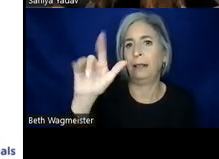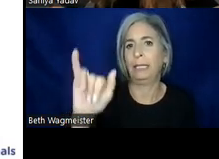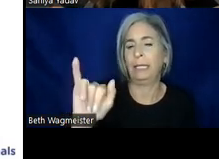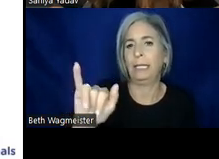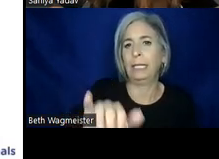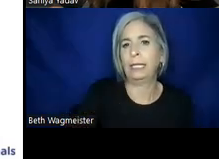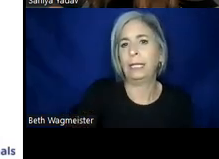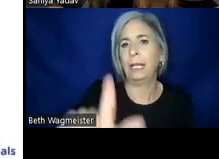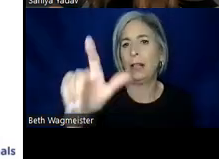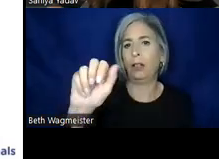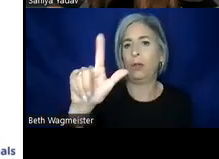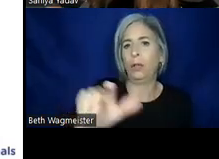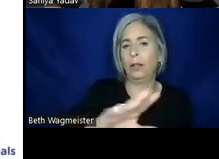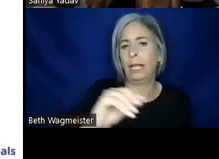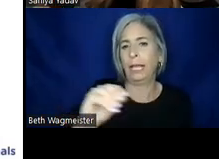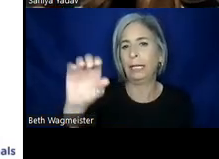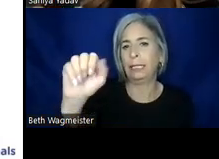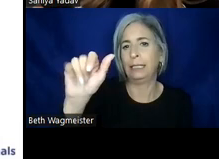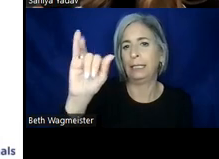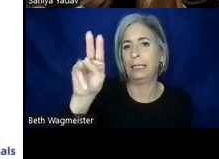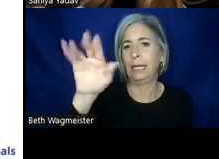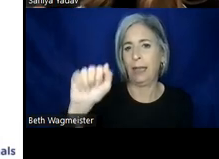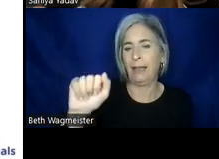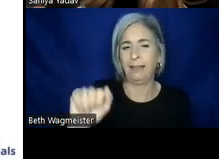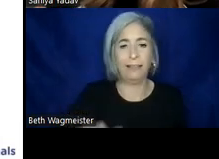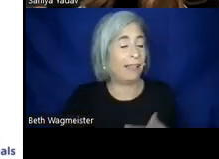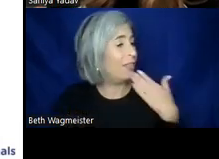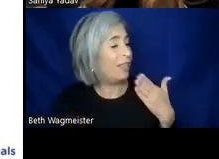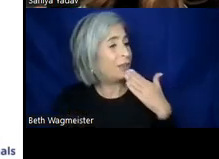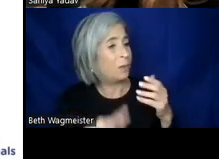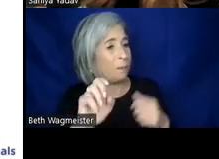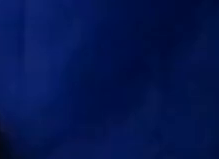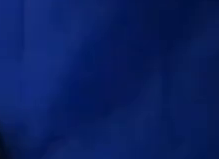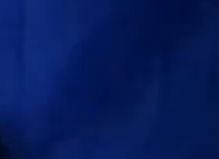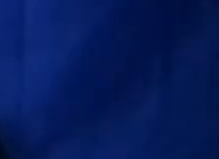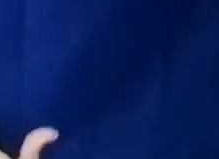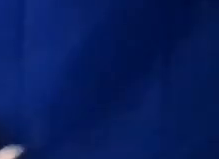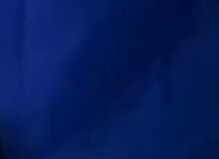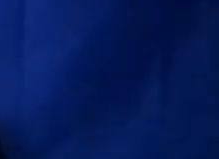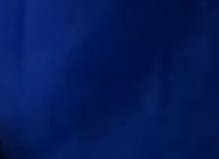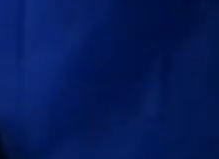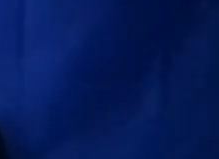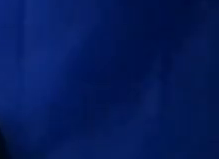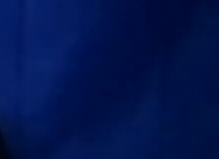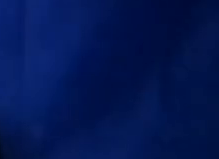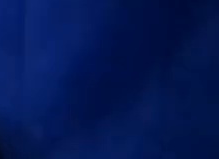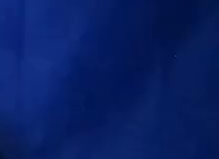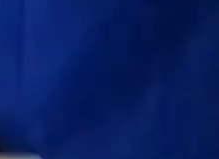Thank you, Malcolm. Let me go ahead and share my screen, my sound.